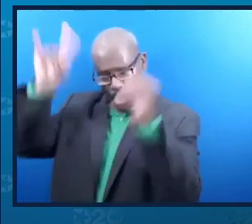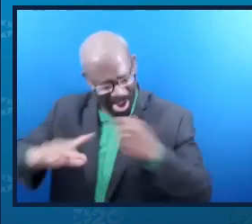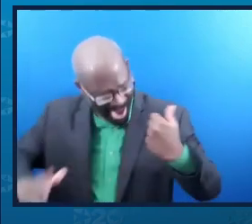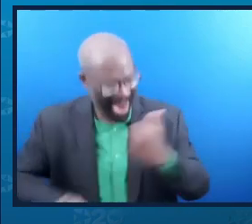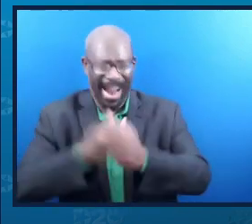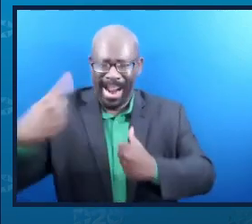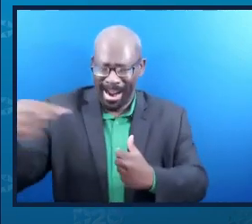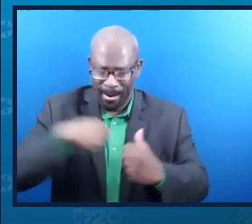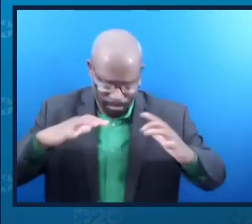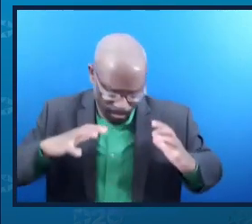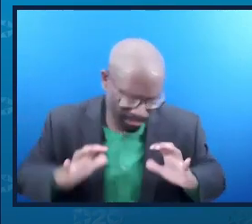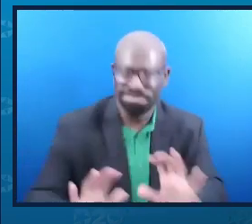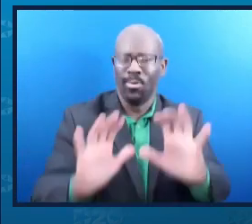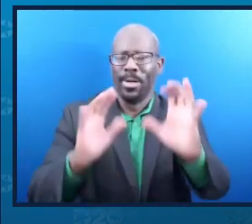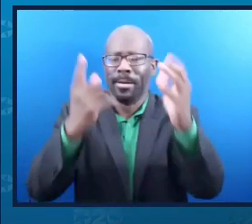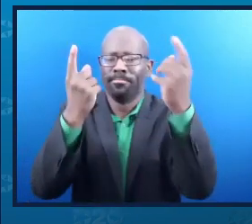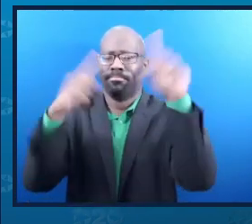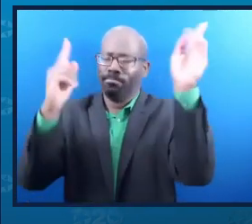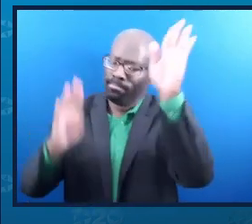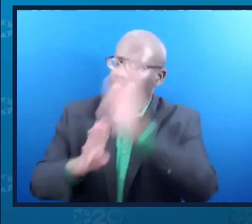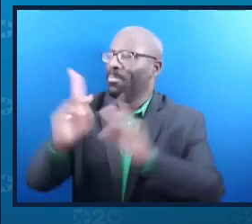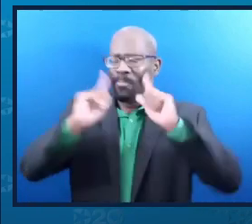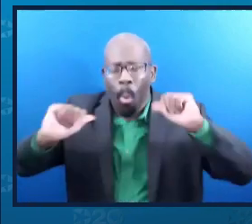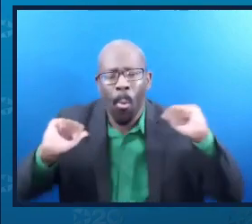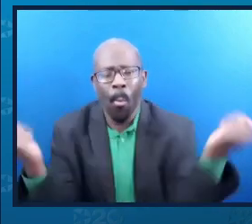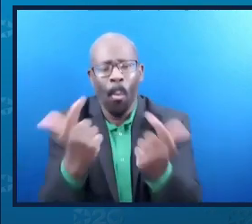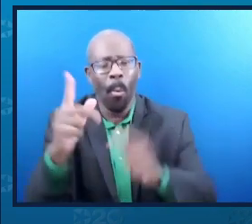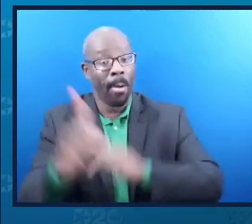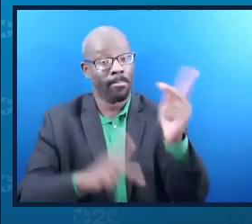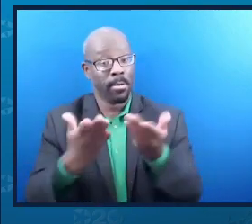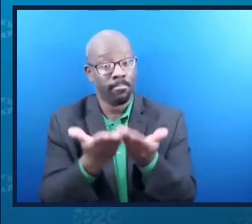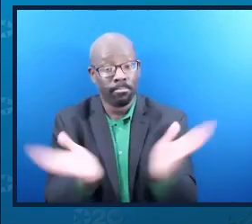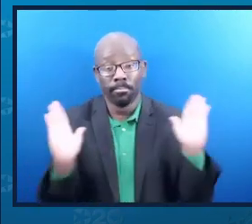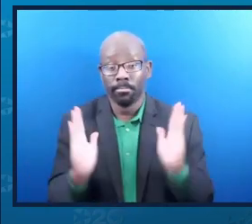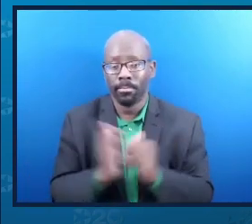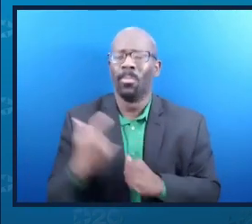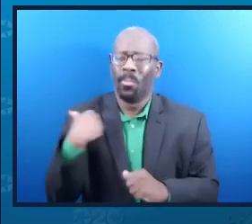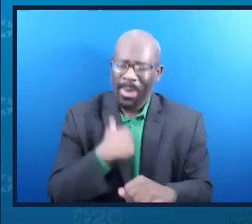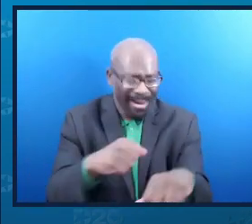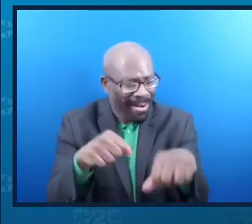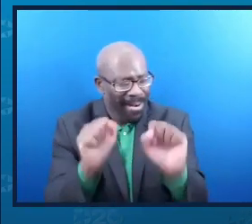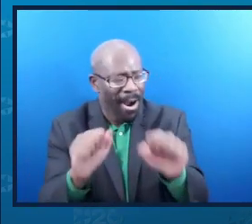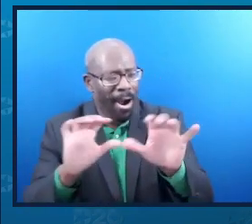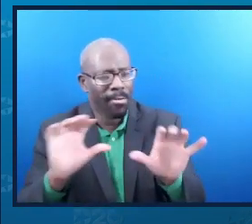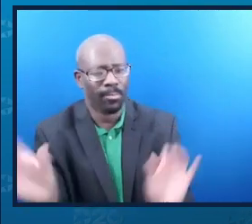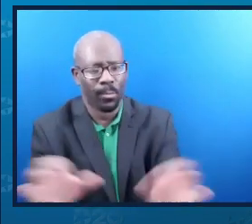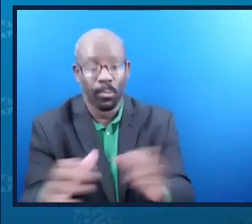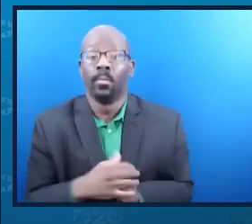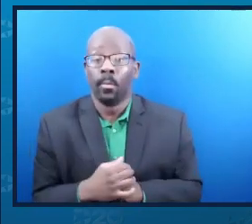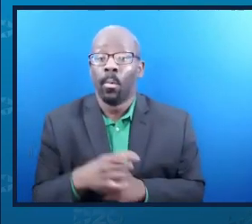CONVICTIONS.